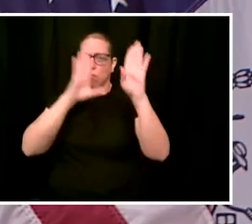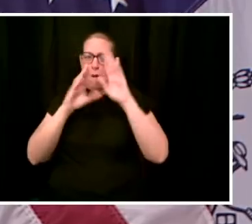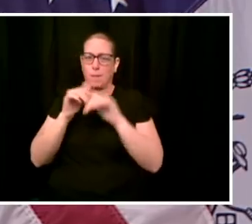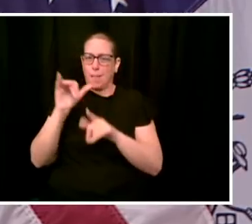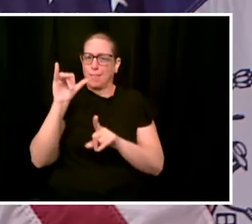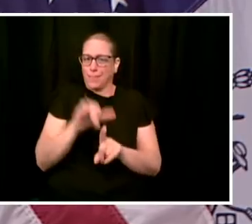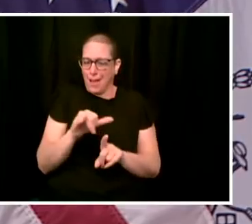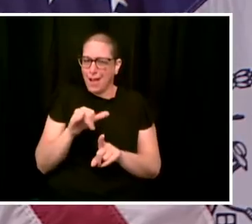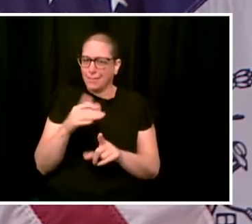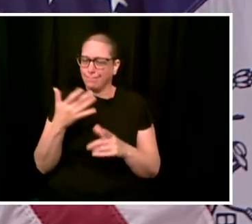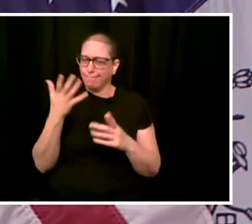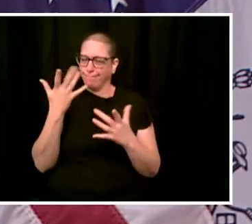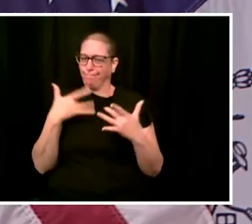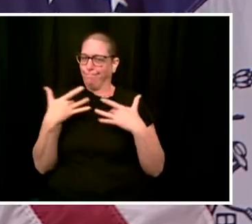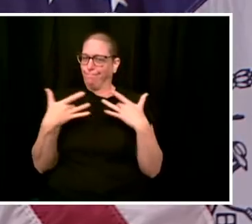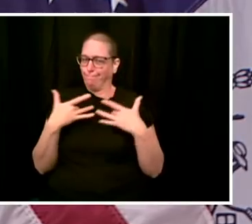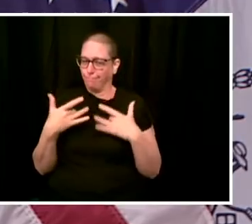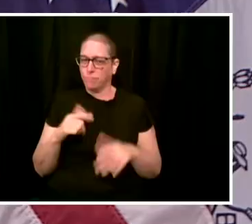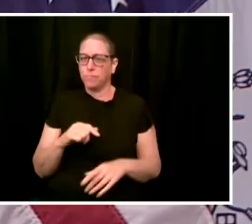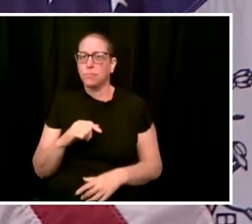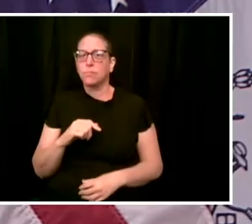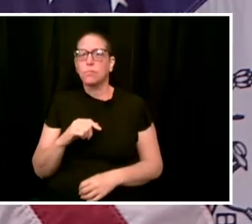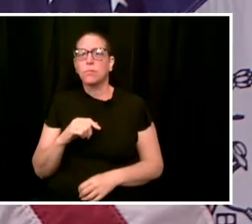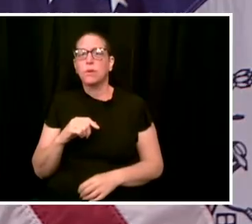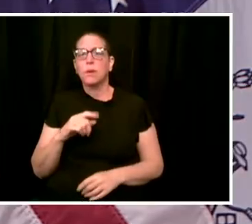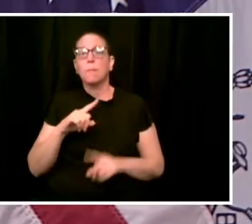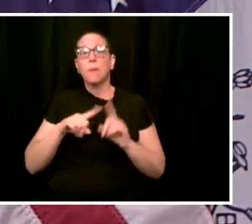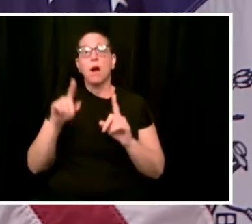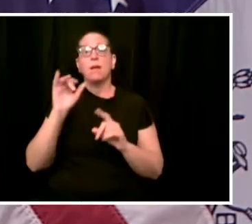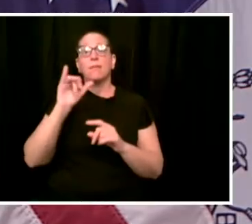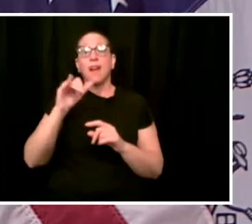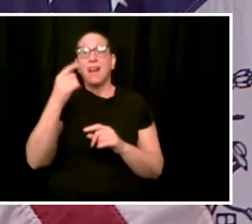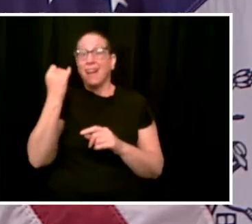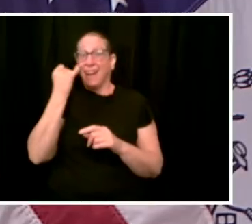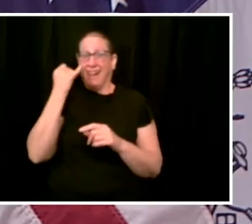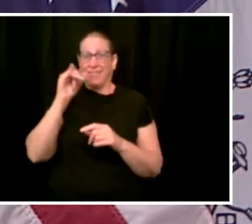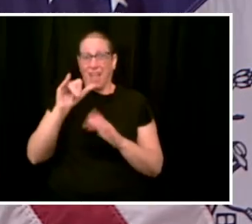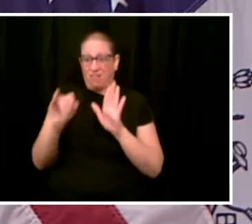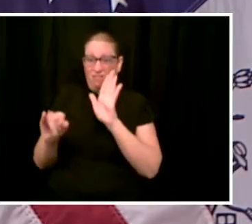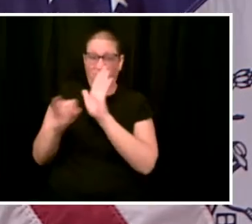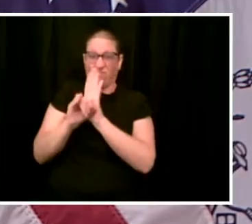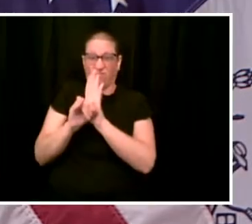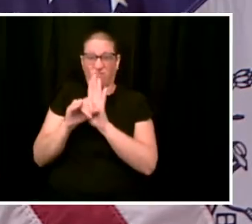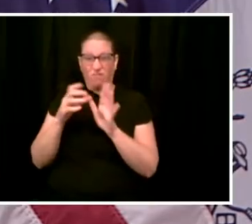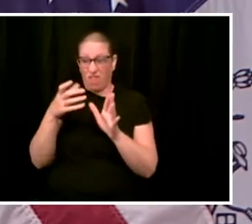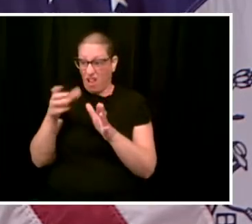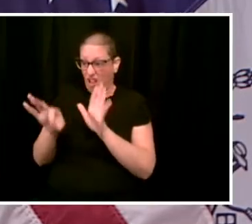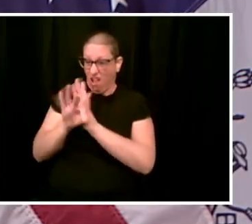BSE CEED DEEPLY CONCERNED A AS WE ARE, IT'S ALSO IMPORTANT TO REINEY